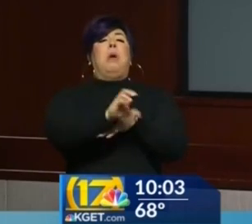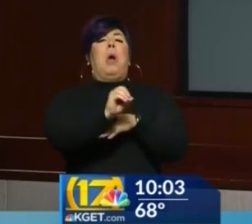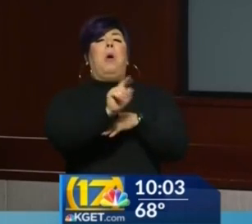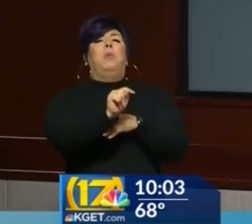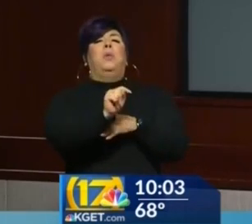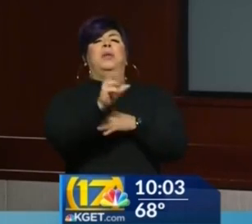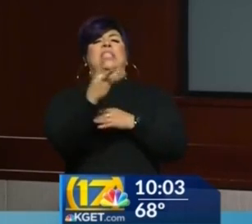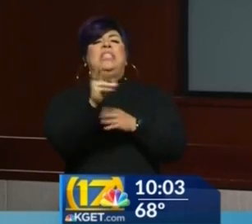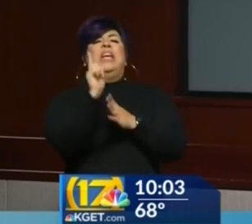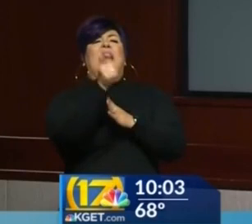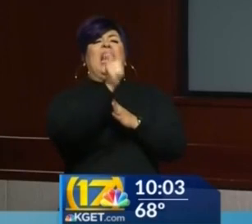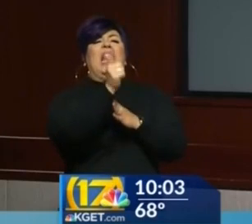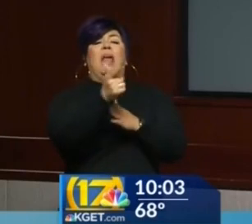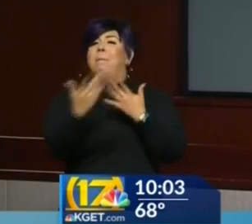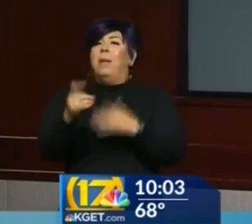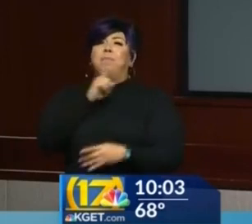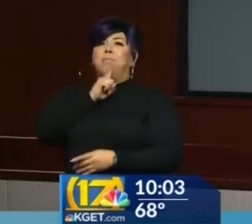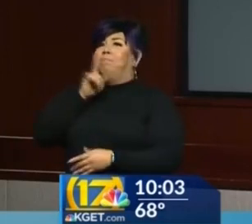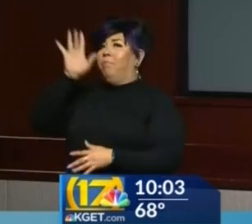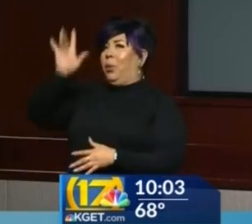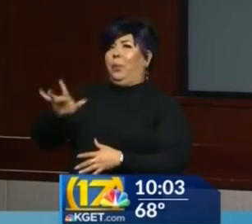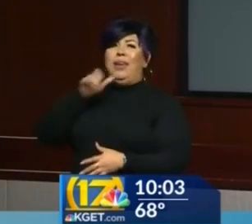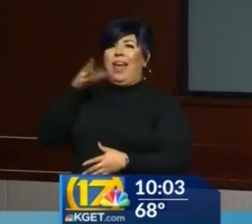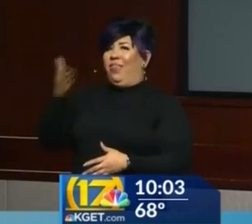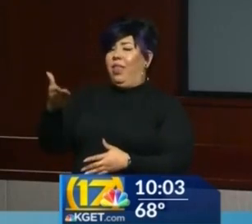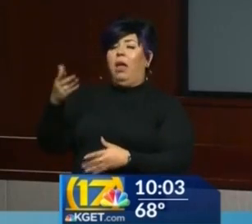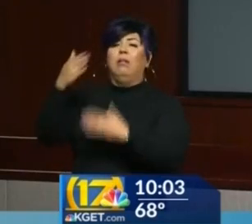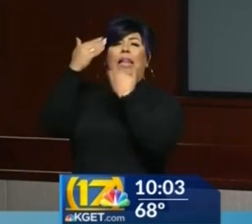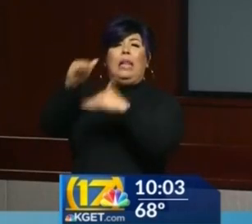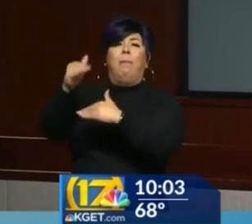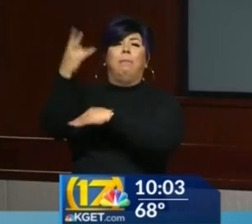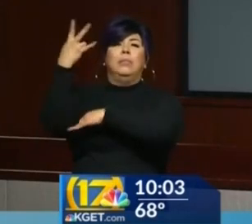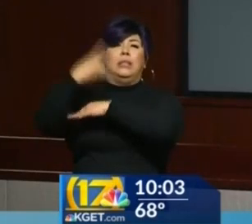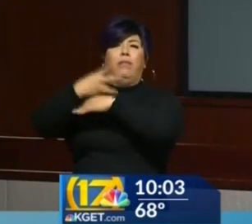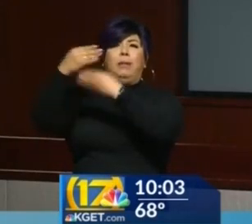THAT WEBSITE WILL ONLY SHOW YOU THE NEXT SEVEN DAYS OF LOCATION